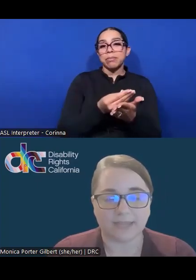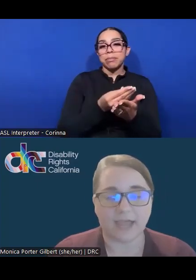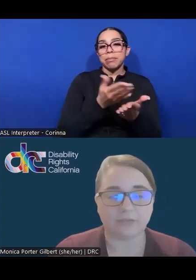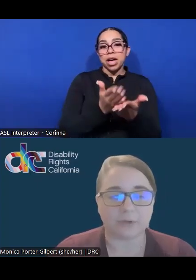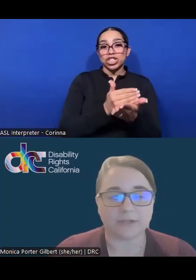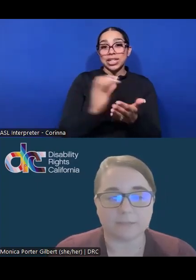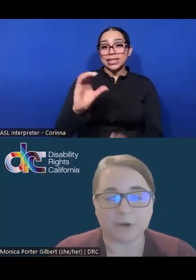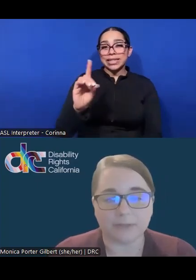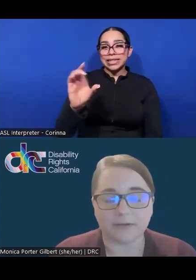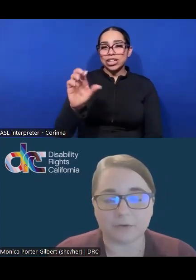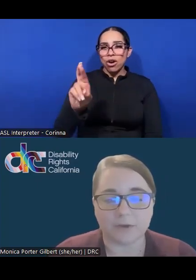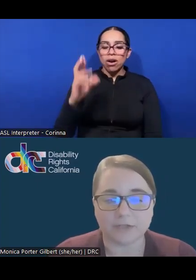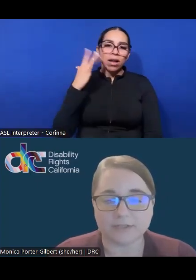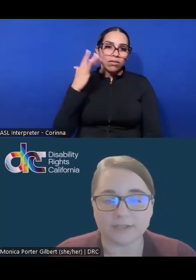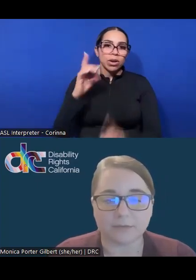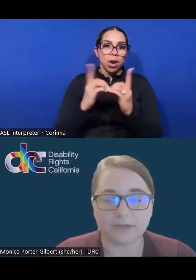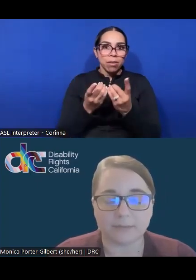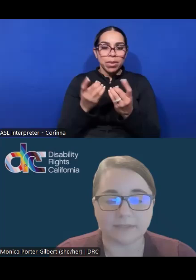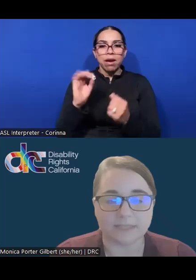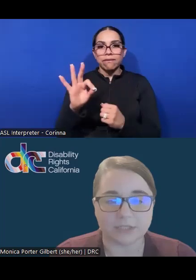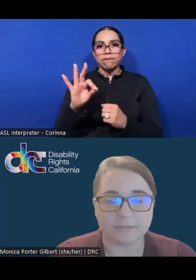the California Department of Corrections and Rehabilitation.